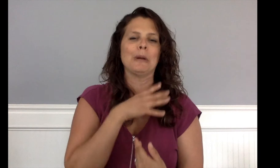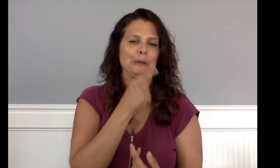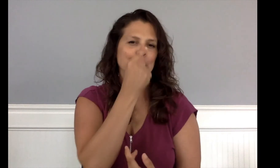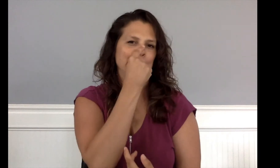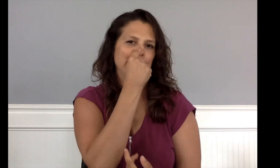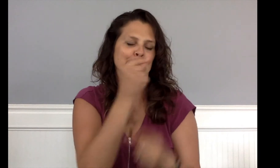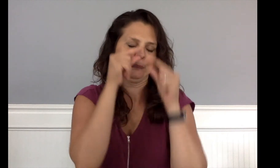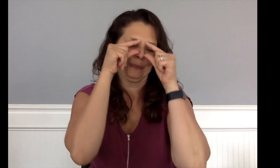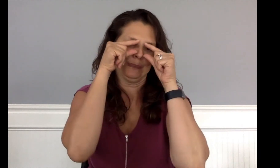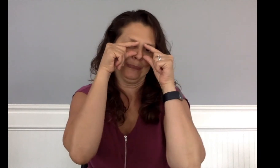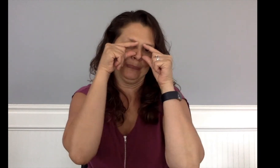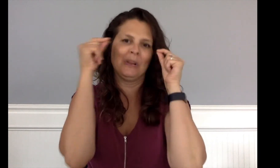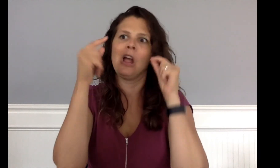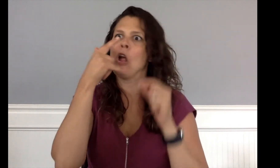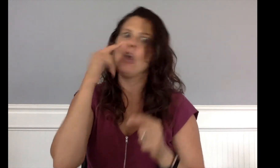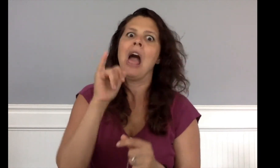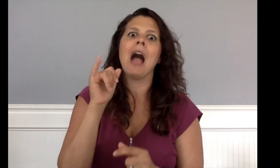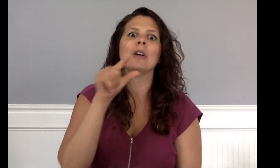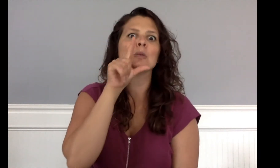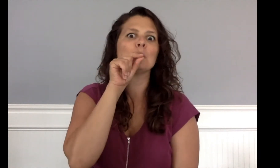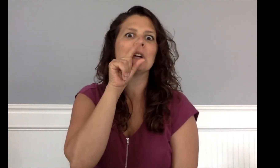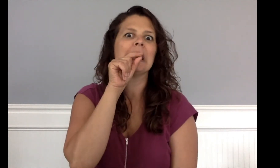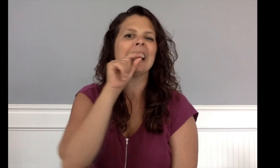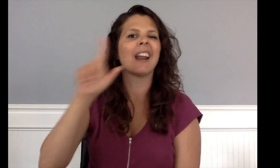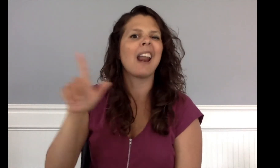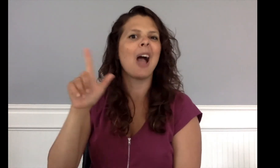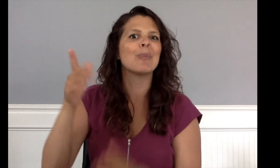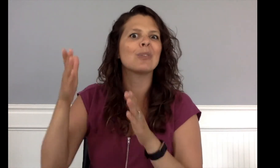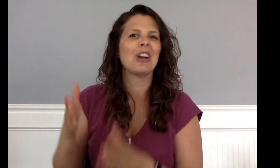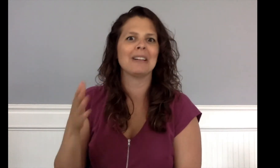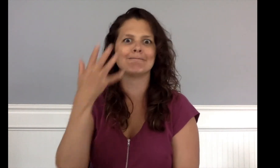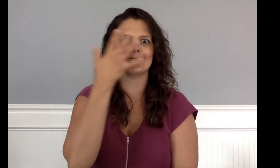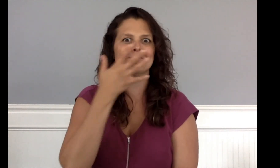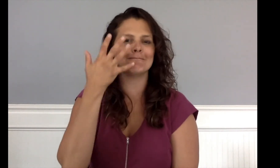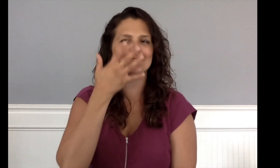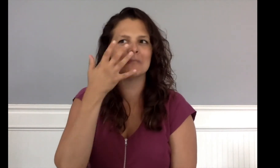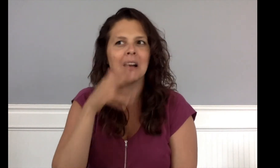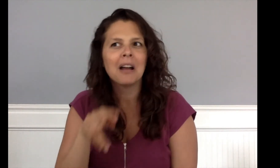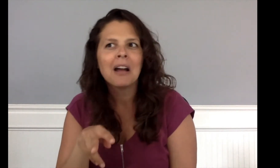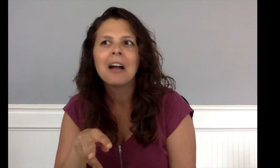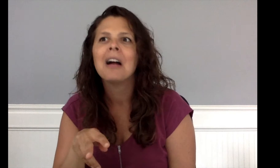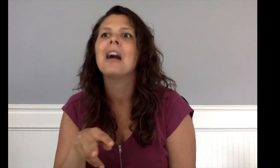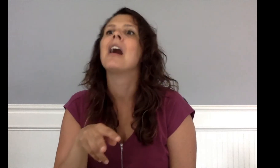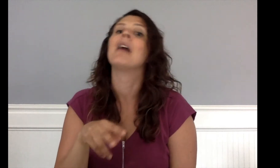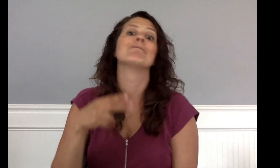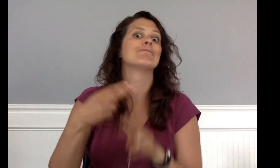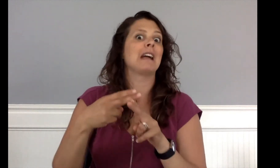a young woman with pointy glasses like Miss Tweedy’s.